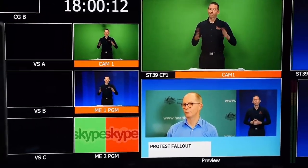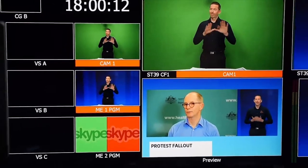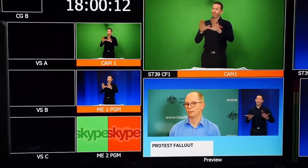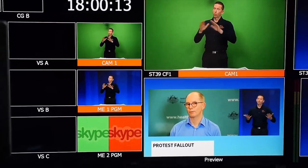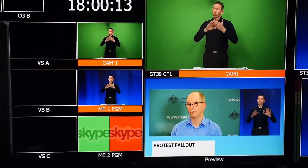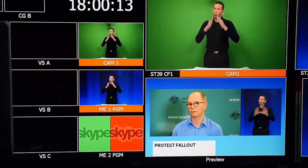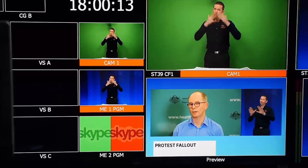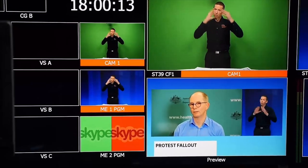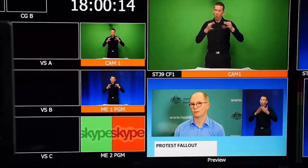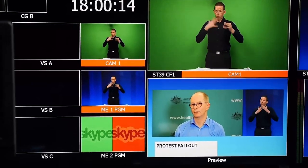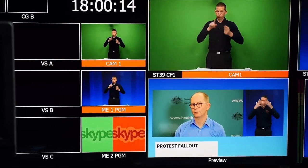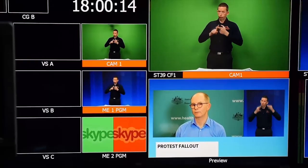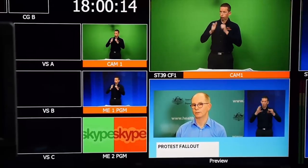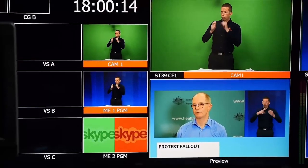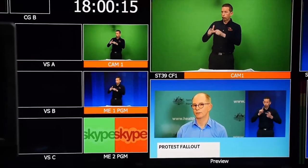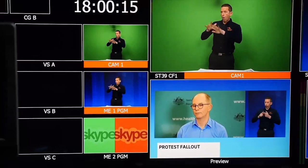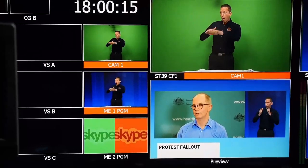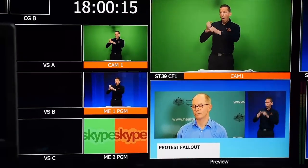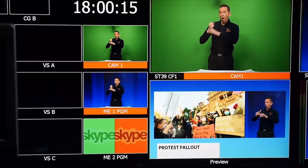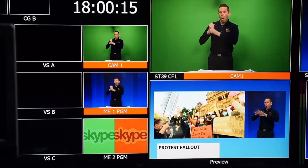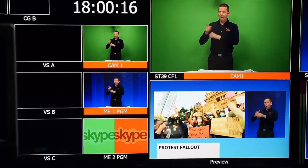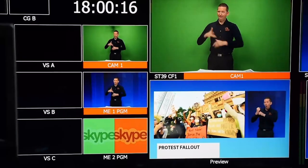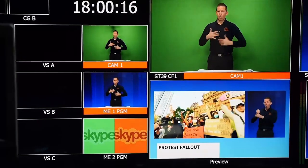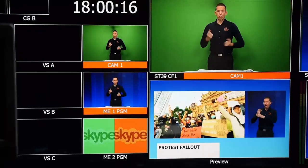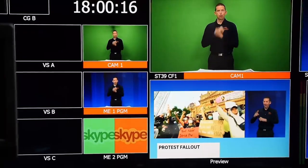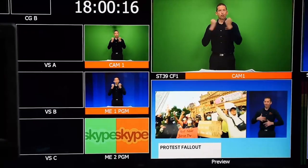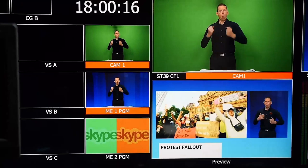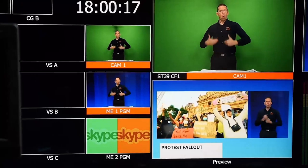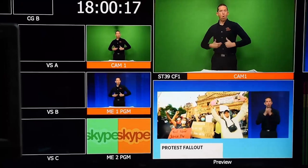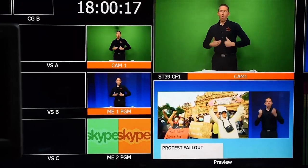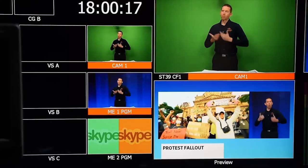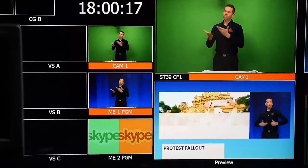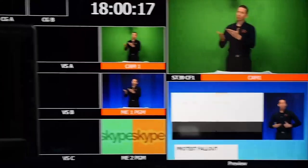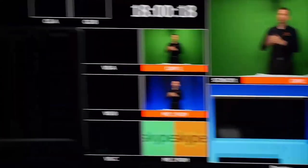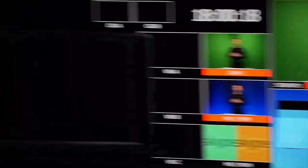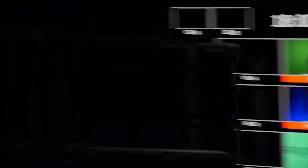Australians who attended the protest because they felt strongly...